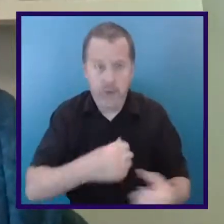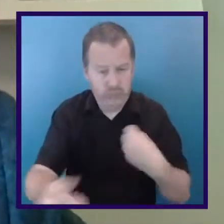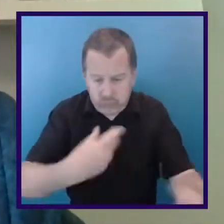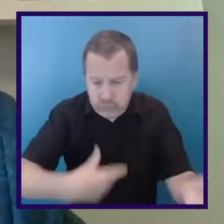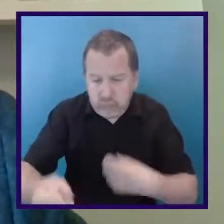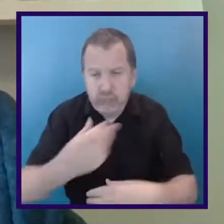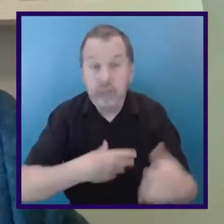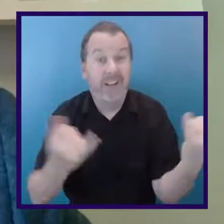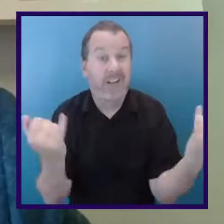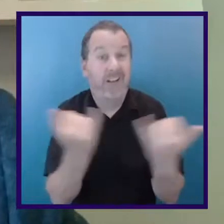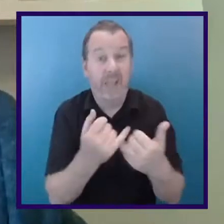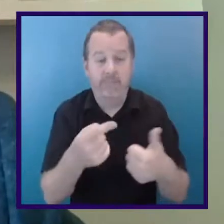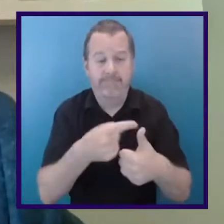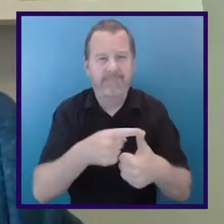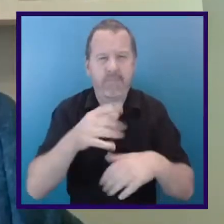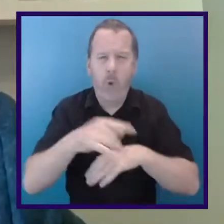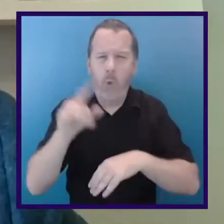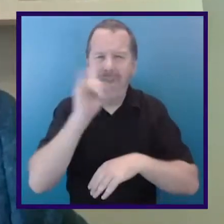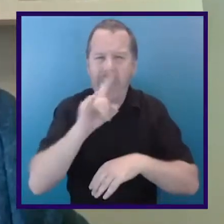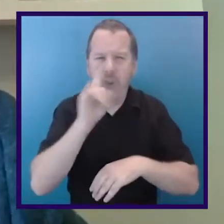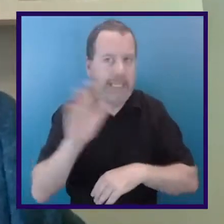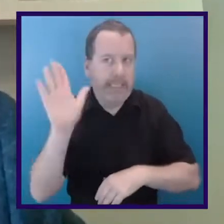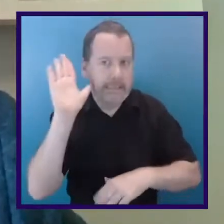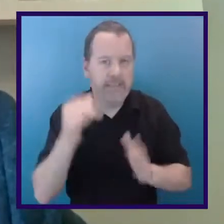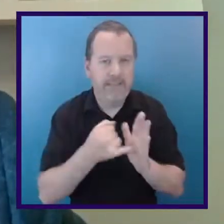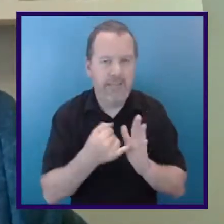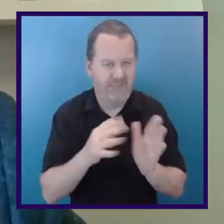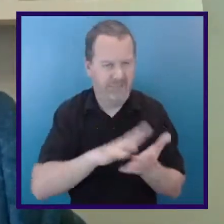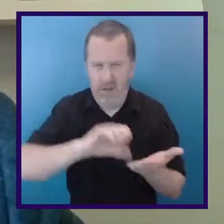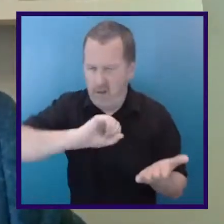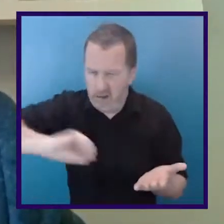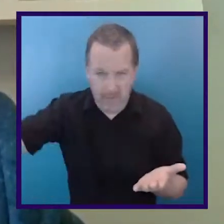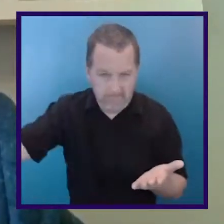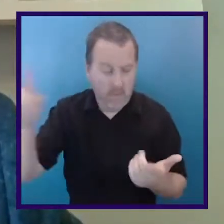I would imagine answers would be along the lines of jettison the old fashioned listening